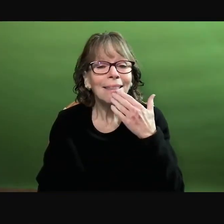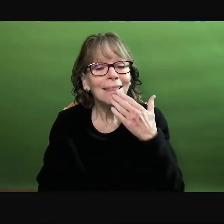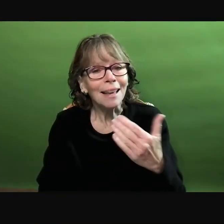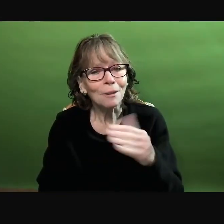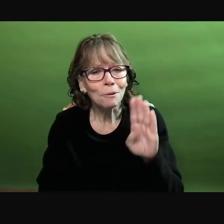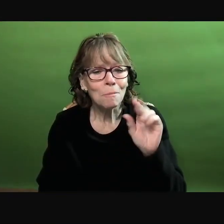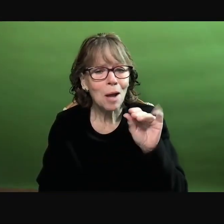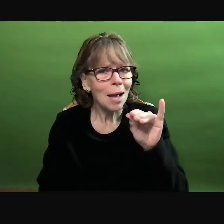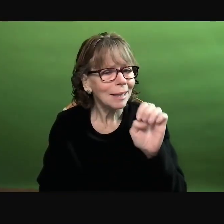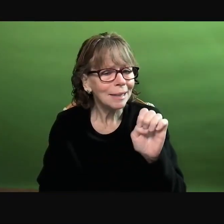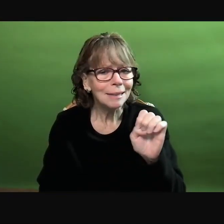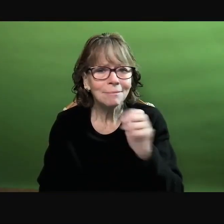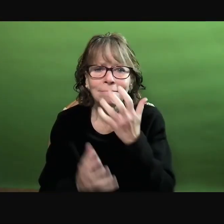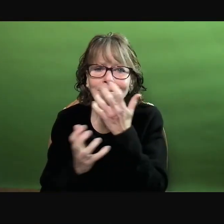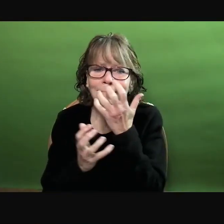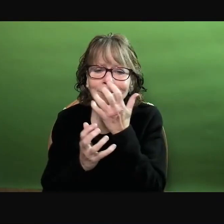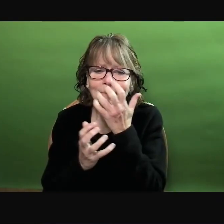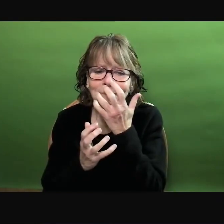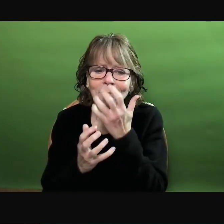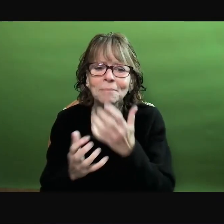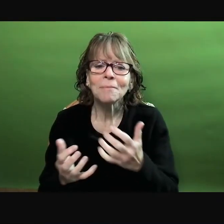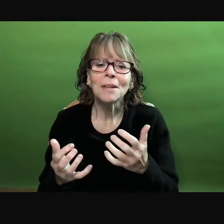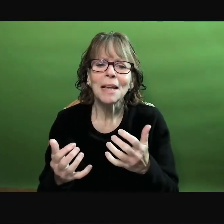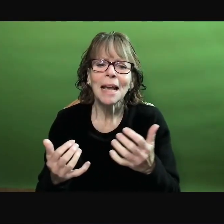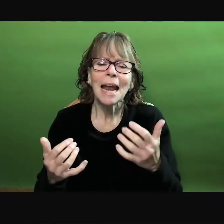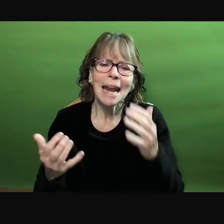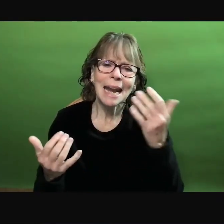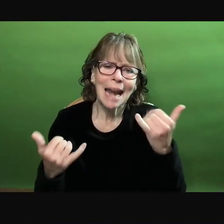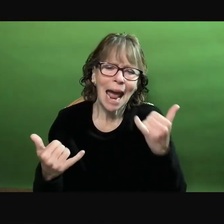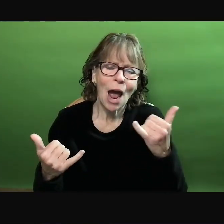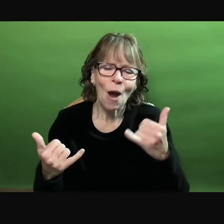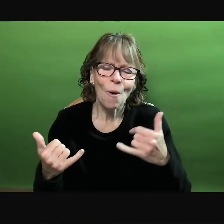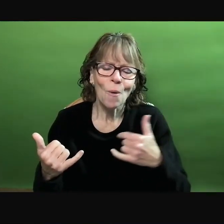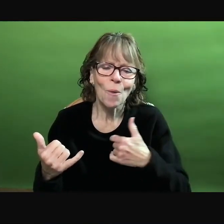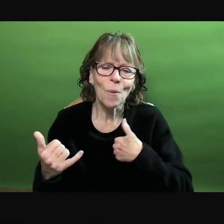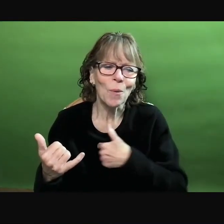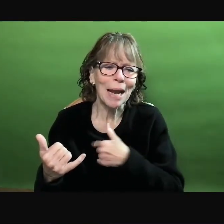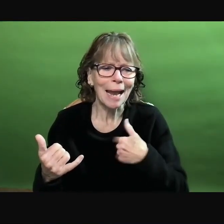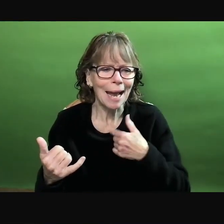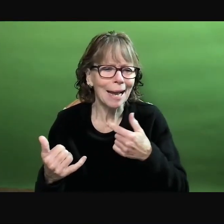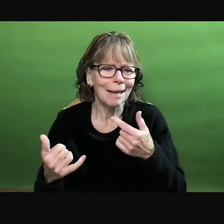That was amazing. I'm gonna do a backwards introduction since we had a little bit of a